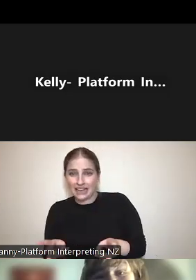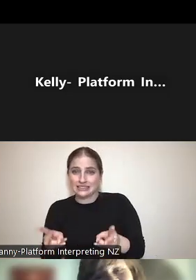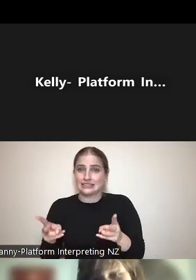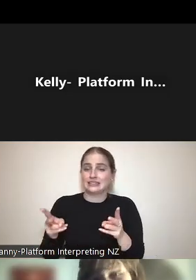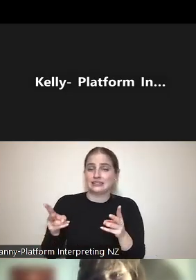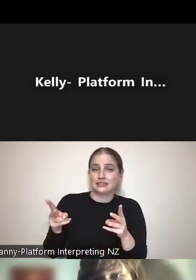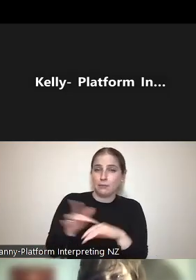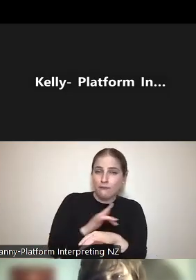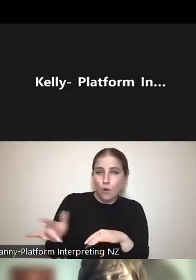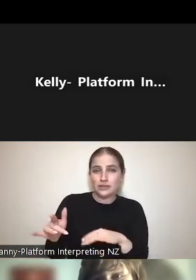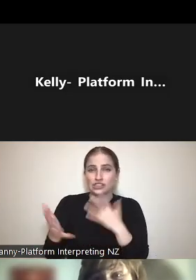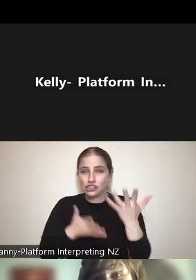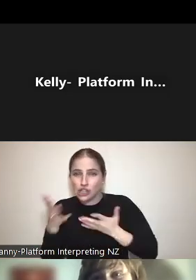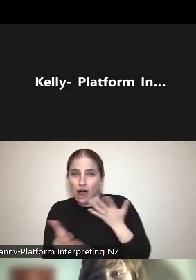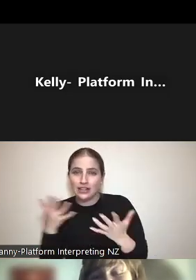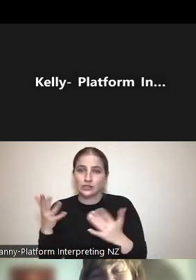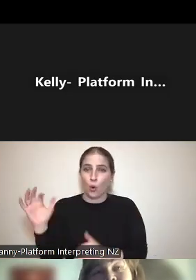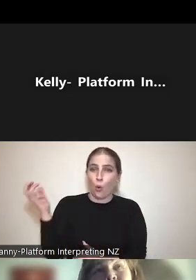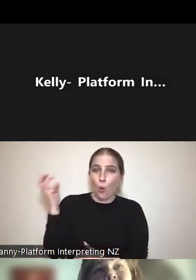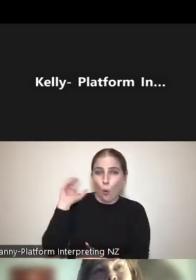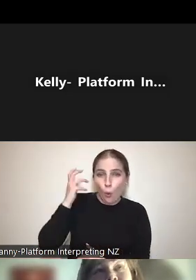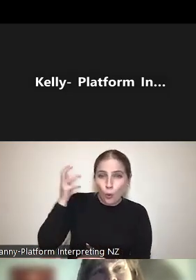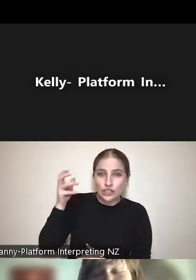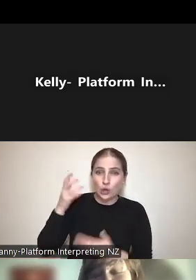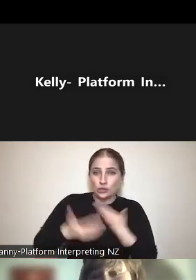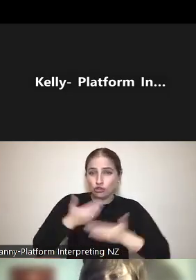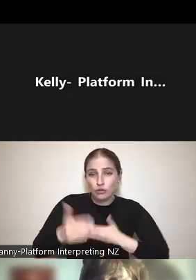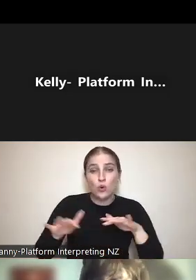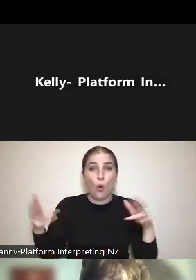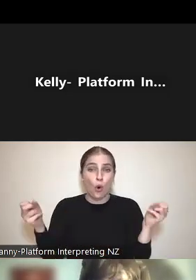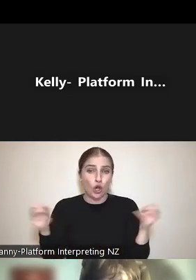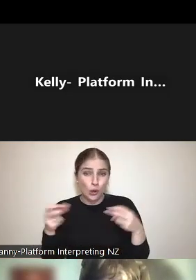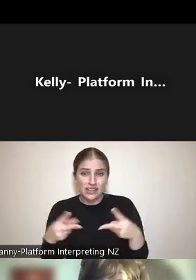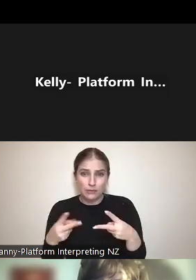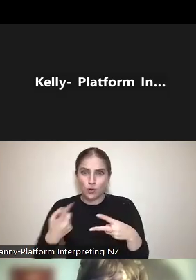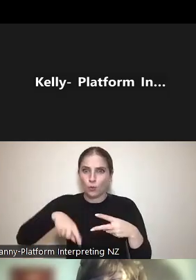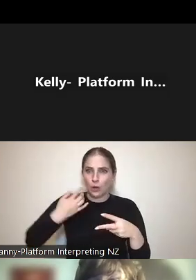that our audience are aware of them. So we've made some fantastic changes in the last,